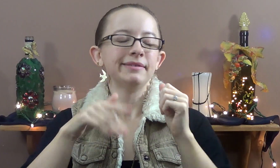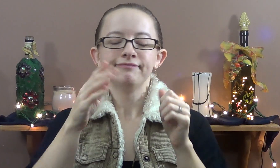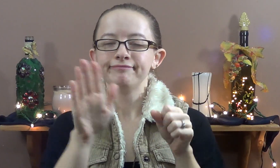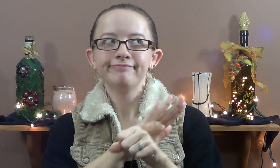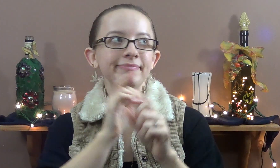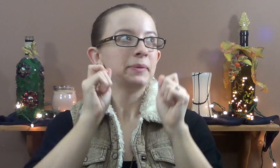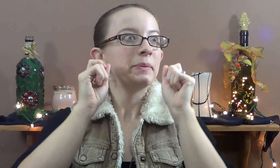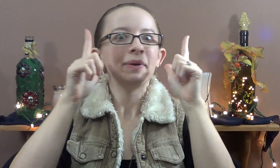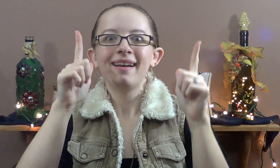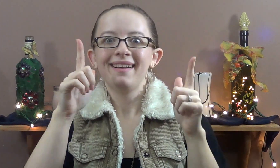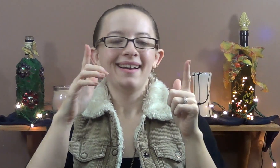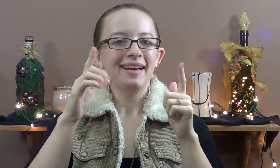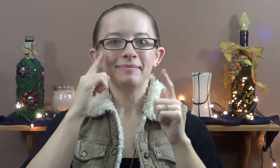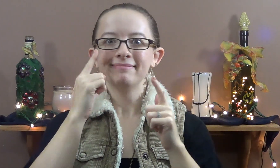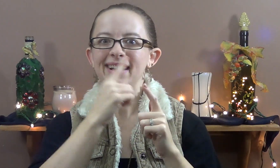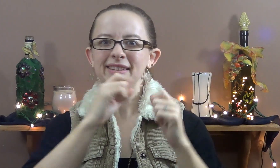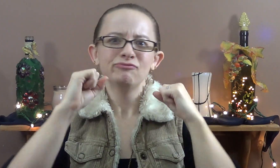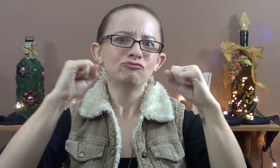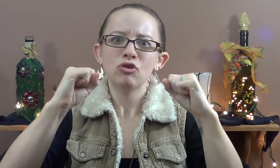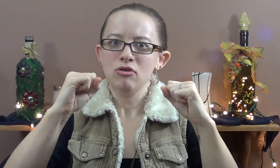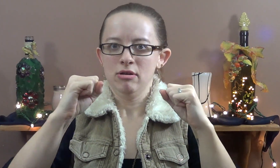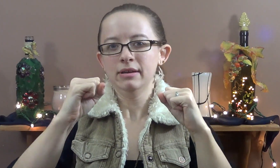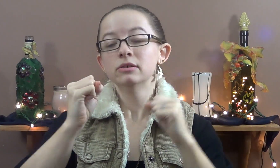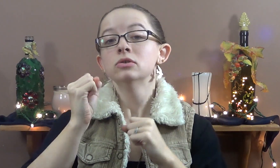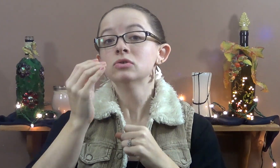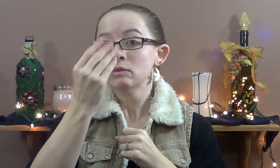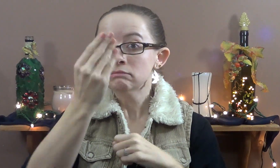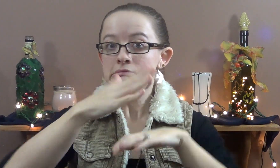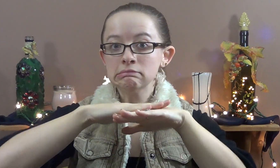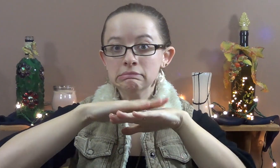You know it's not as good at the end of the day as when you started.